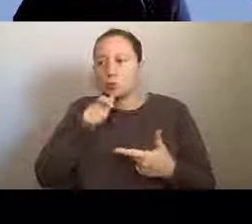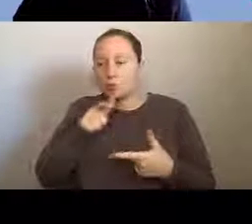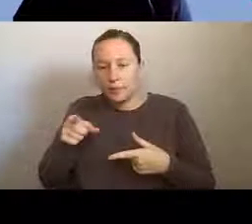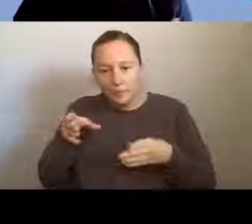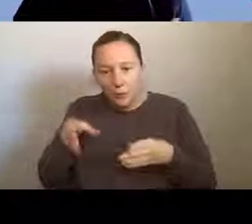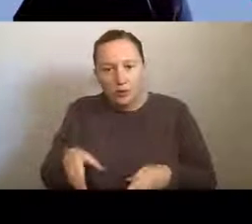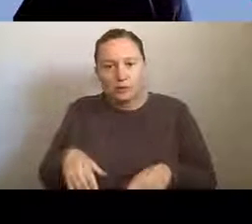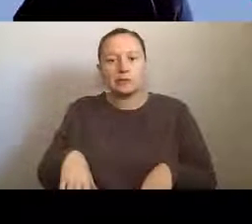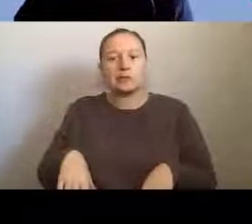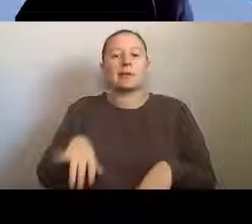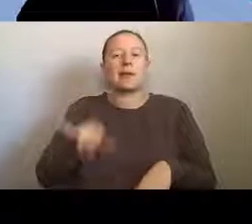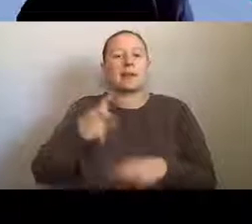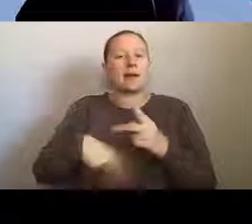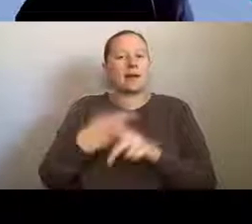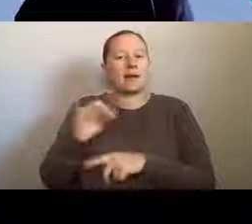about and explain to the IRB.